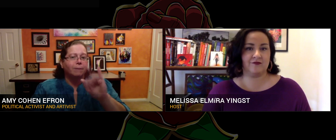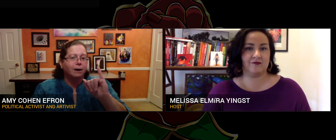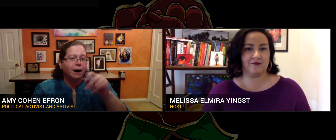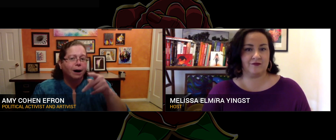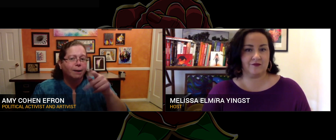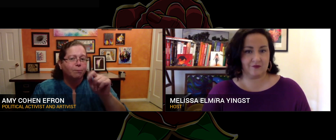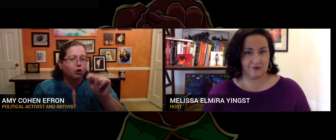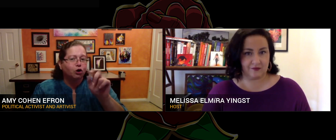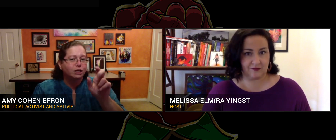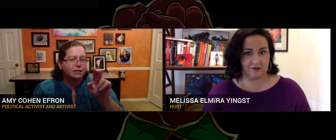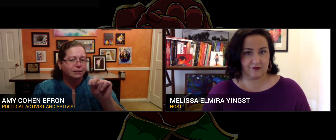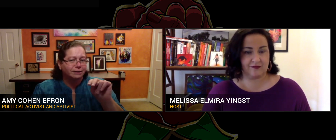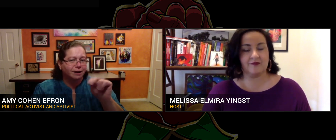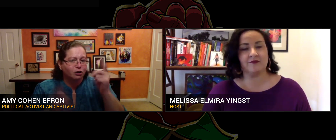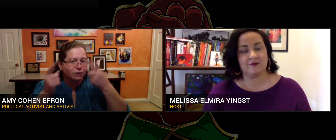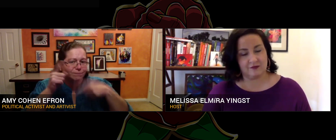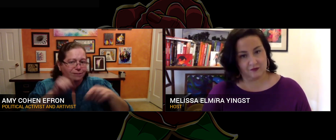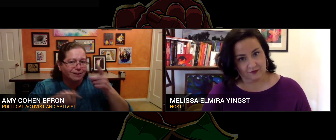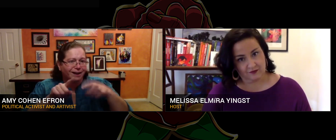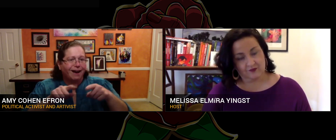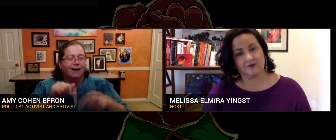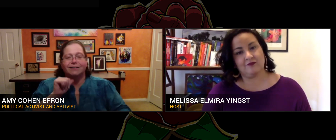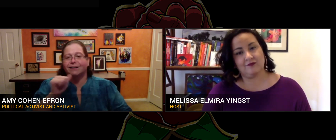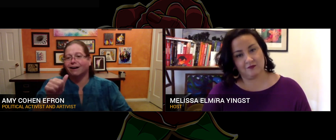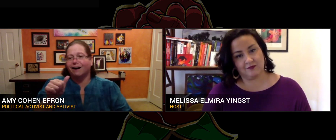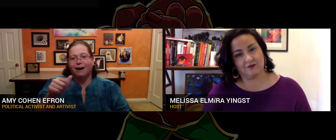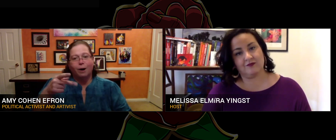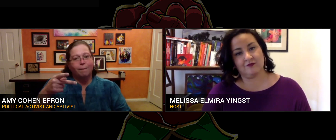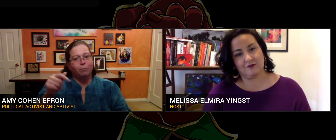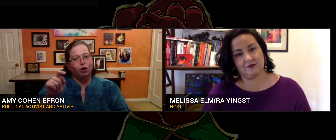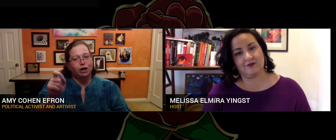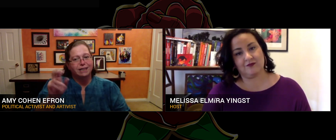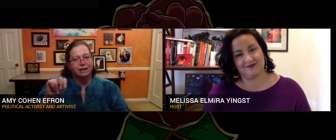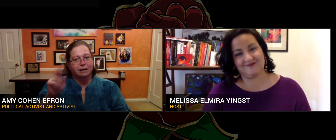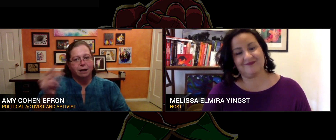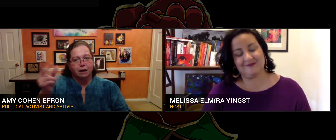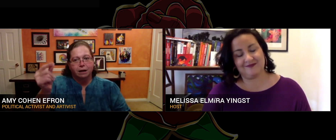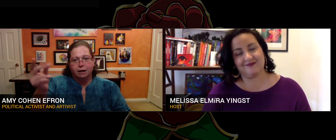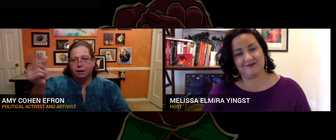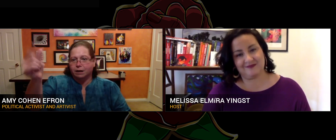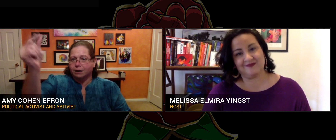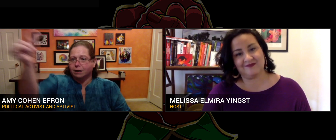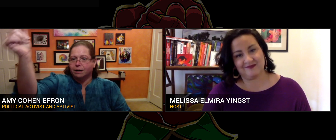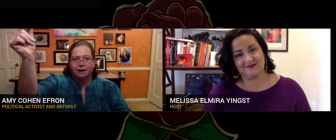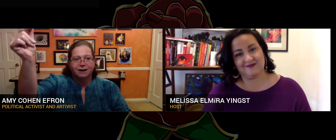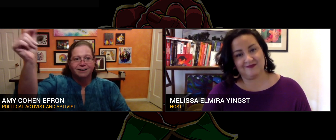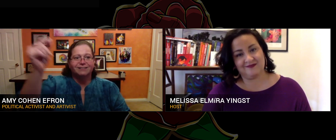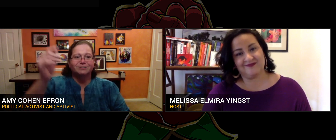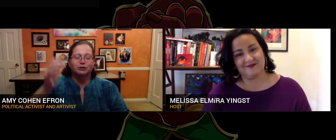Like a Bipartisan agreement and not a Partisan one.